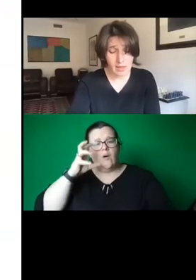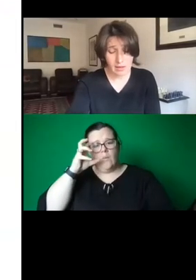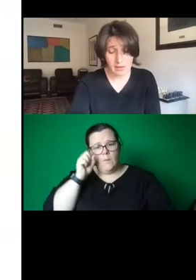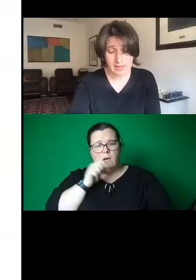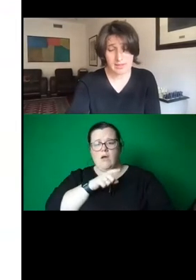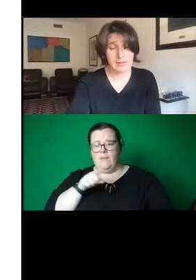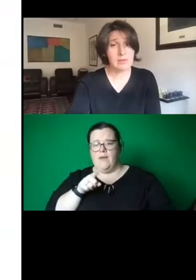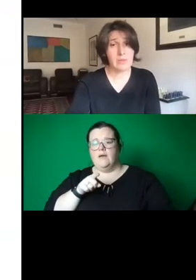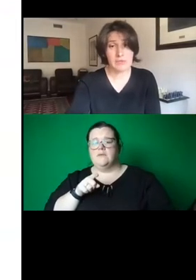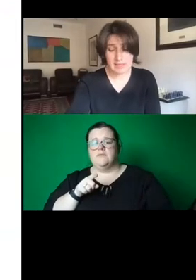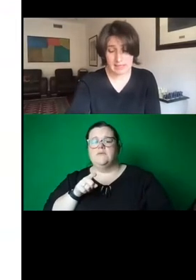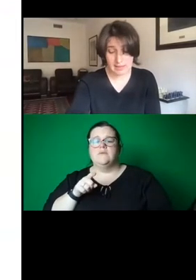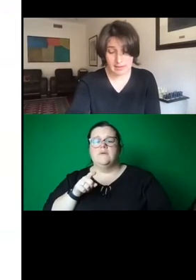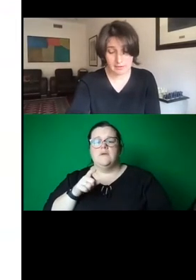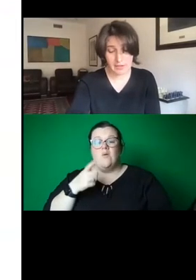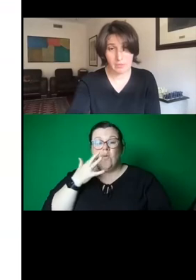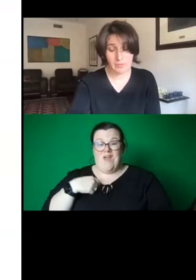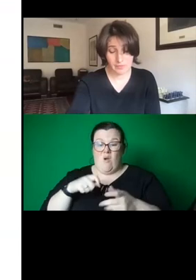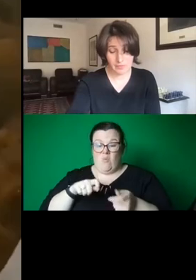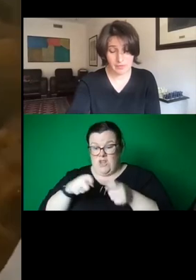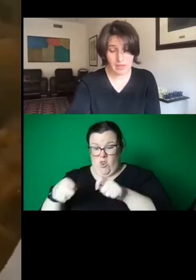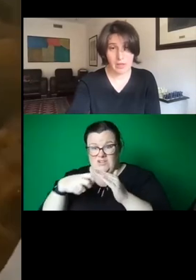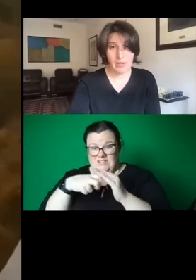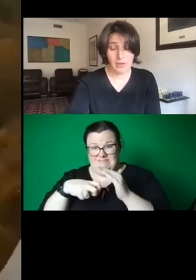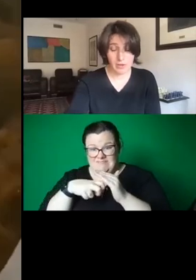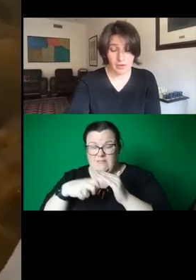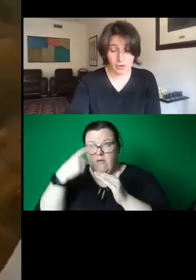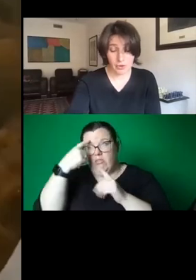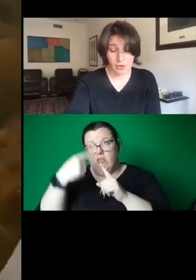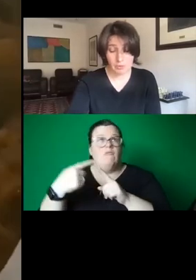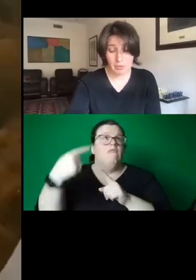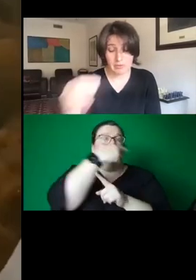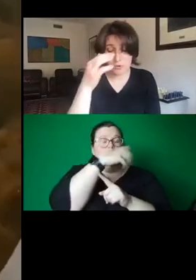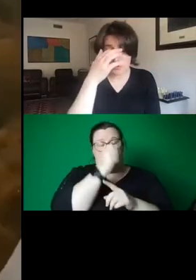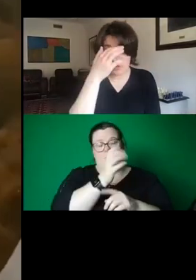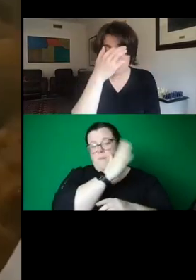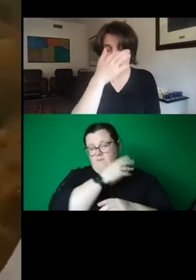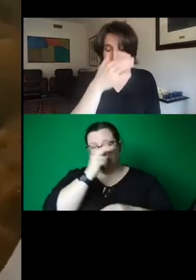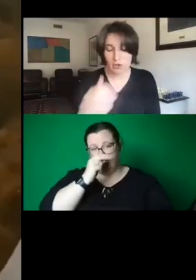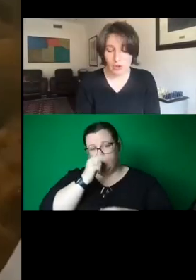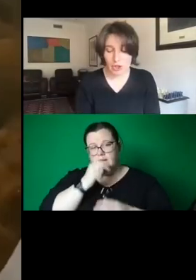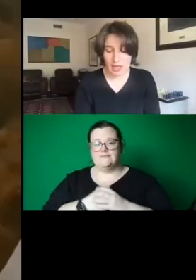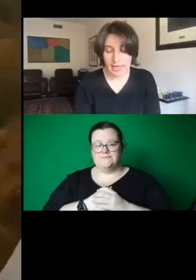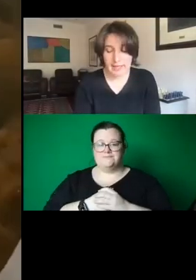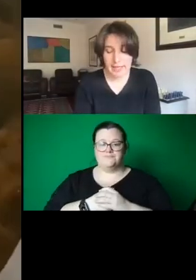this is one of the scenes in the film short on the mobile phone using technology ahead at hand